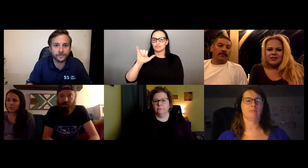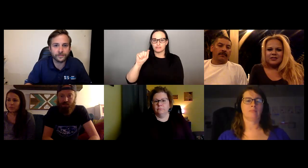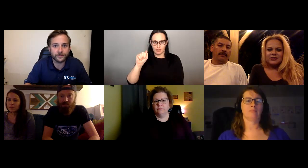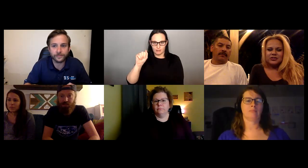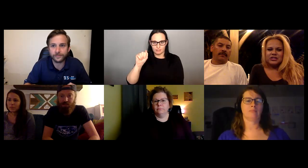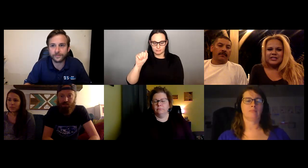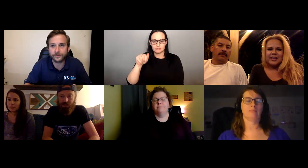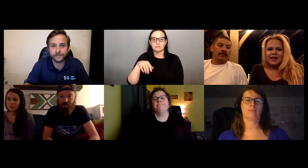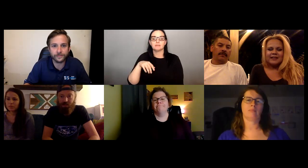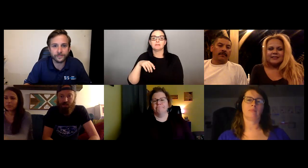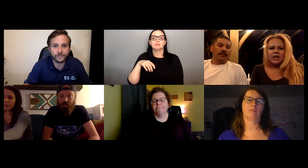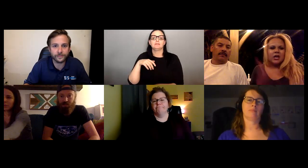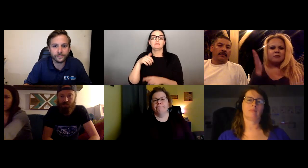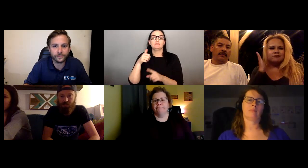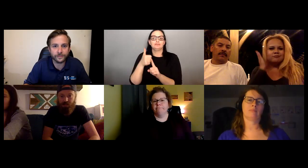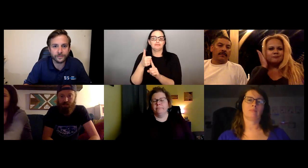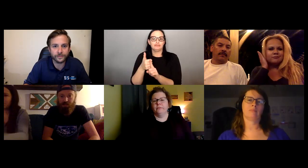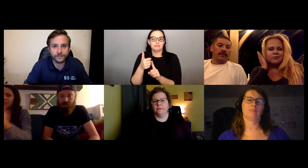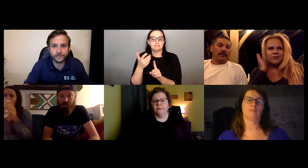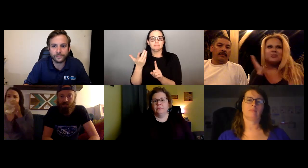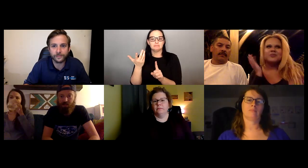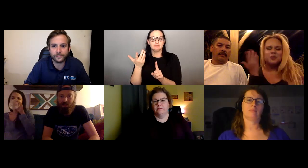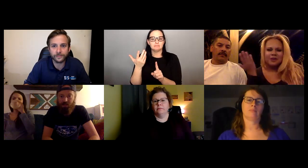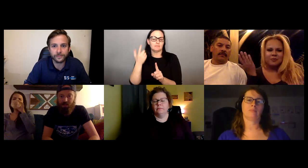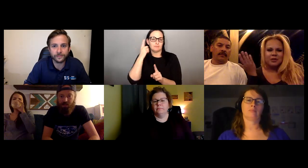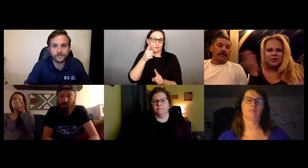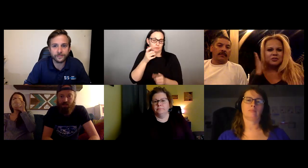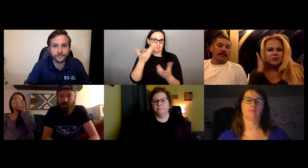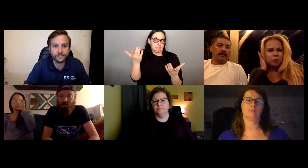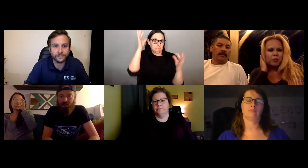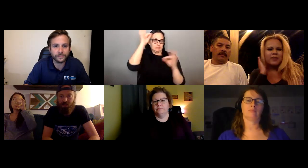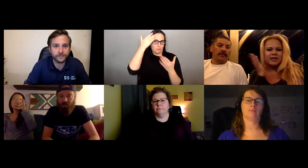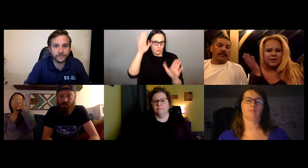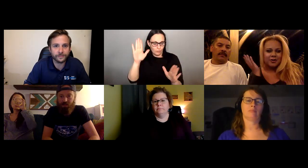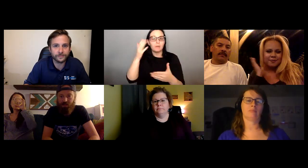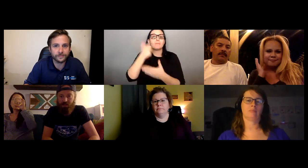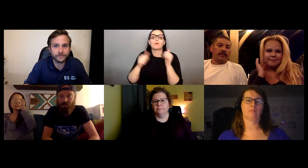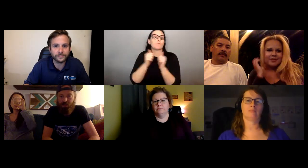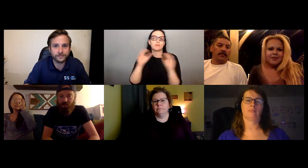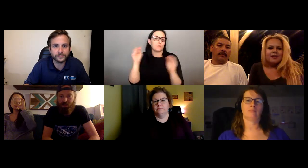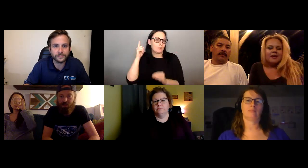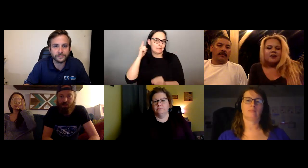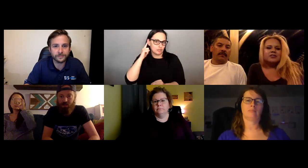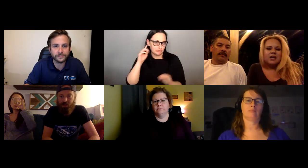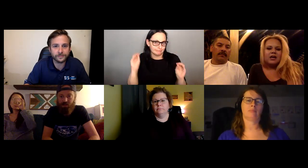so she has um for those of you who are not familiar she was born without a ear